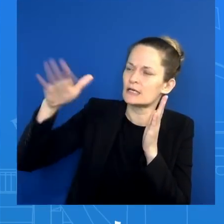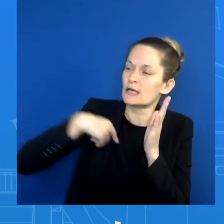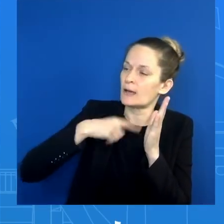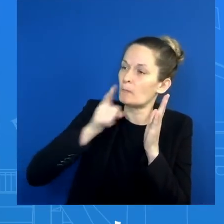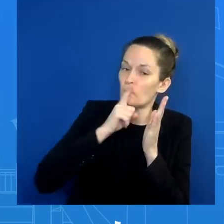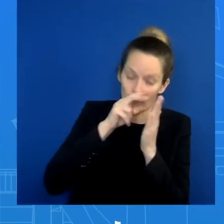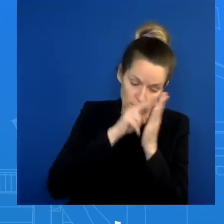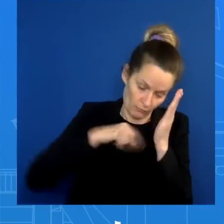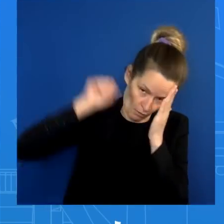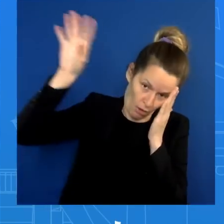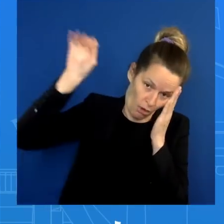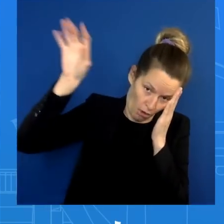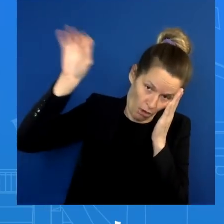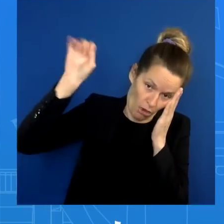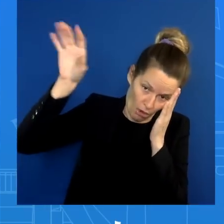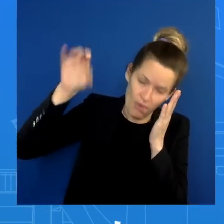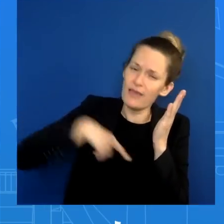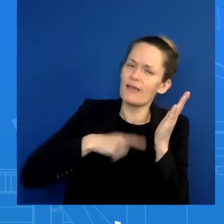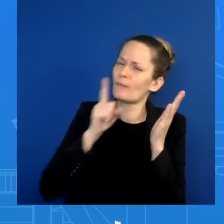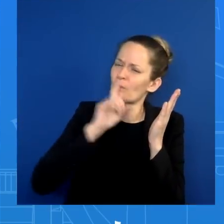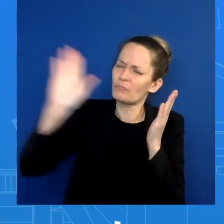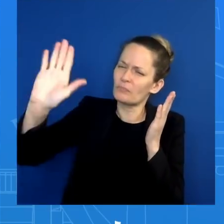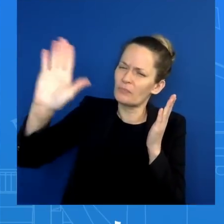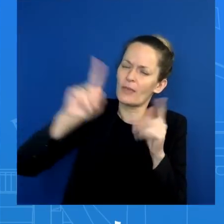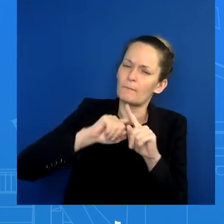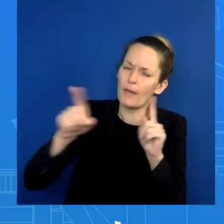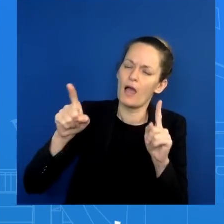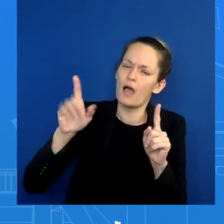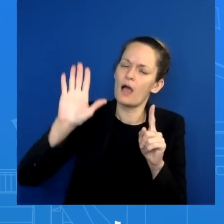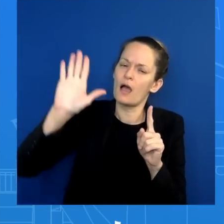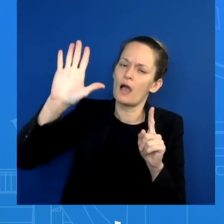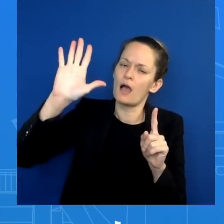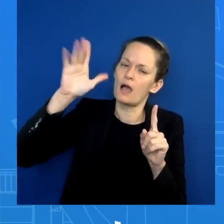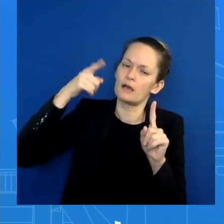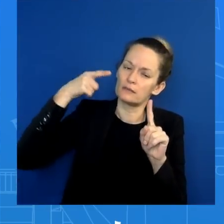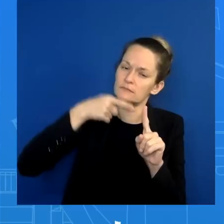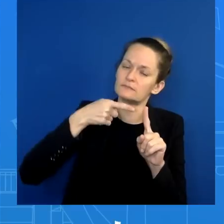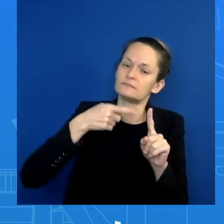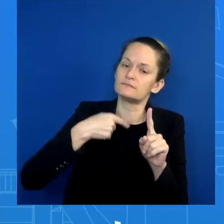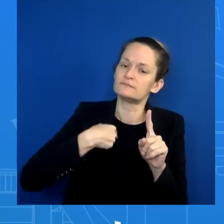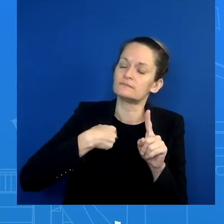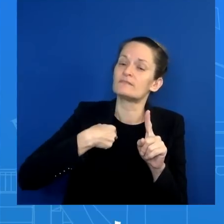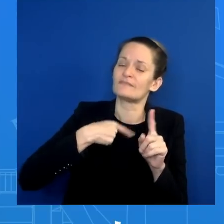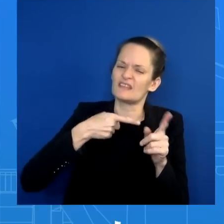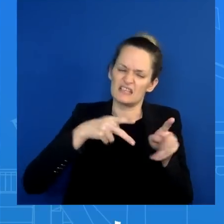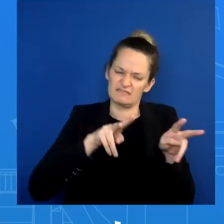You quoted experts saying that the package referencing the IRA would quote quickly